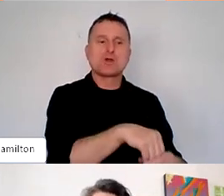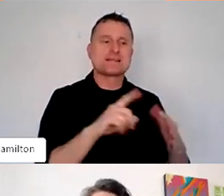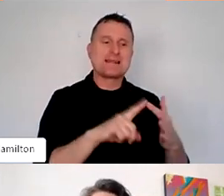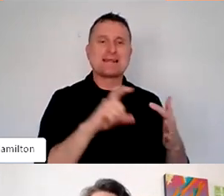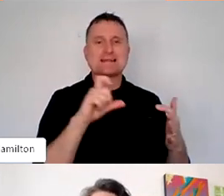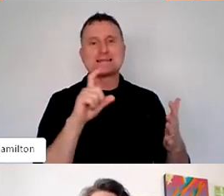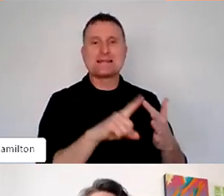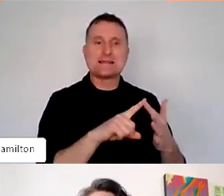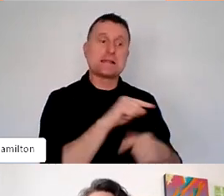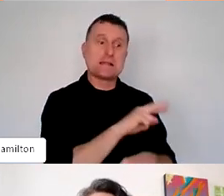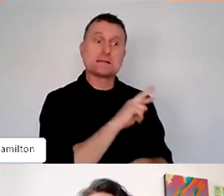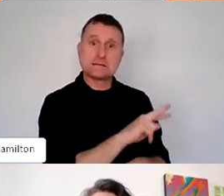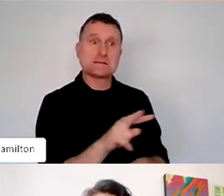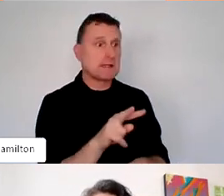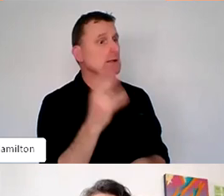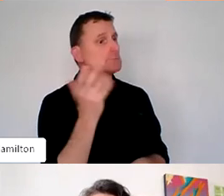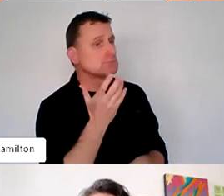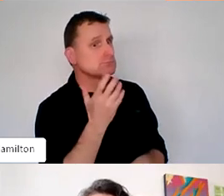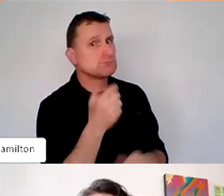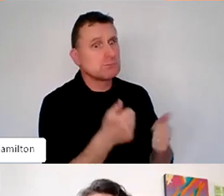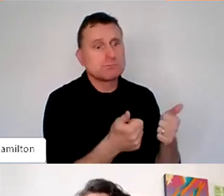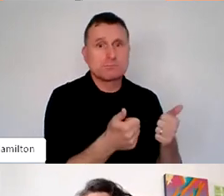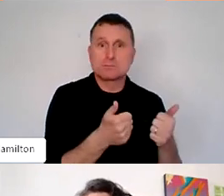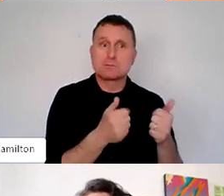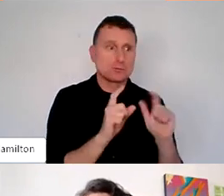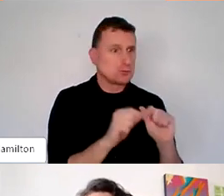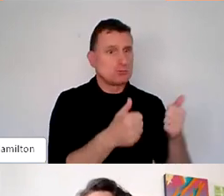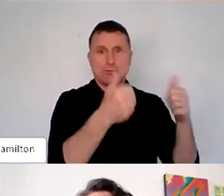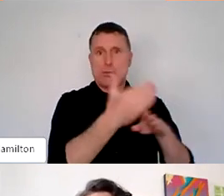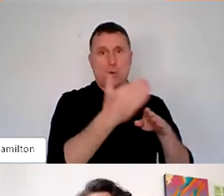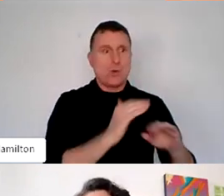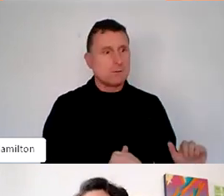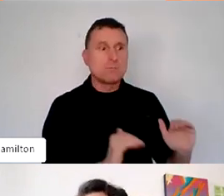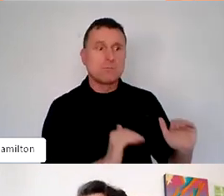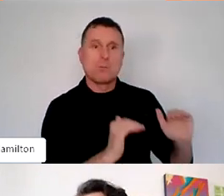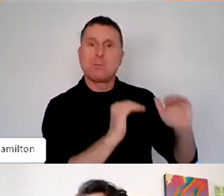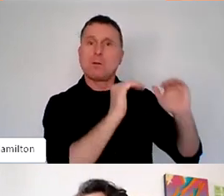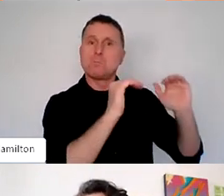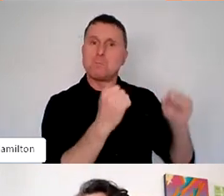hopeful, amazing practices that have been created despite the barriers